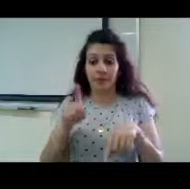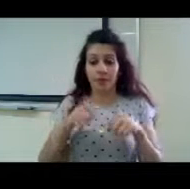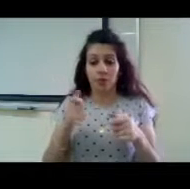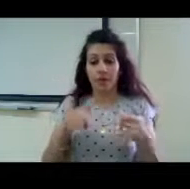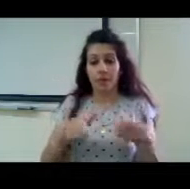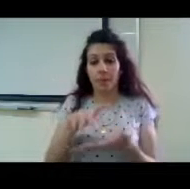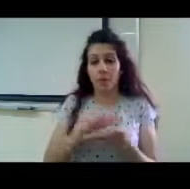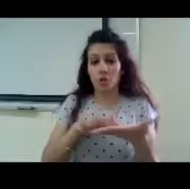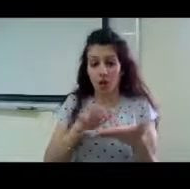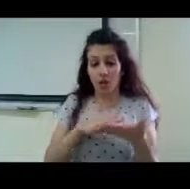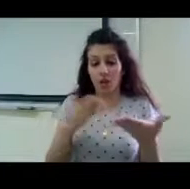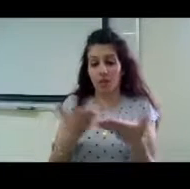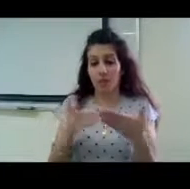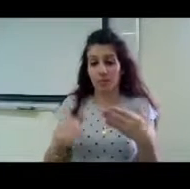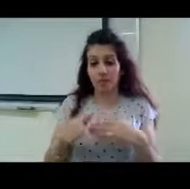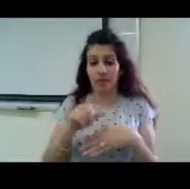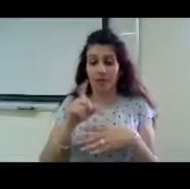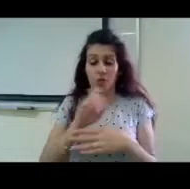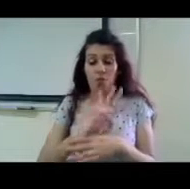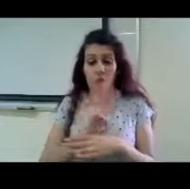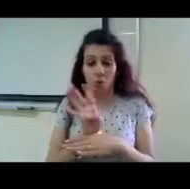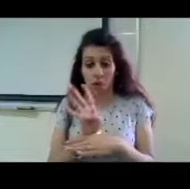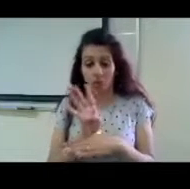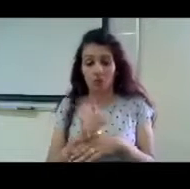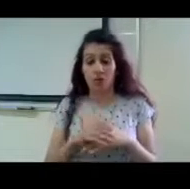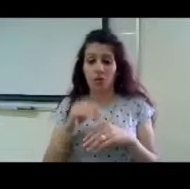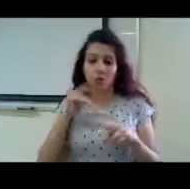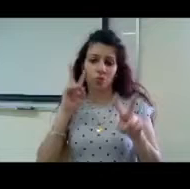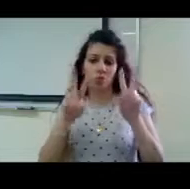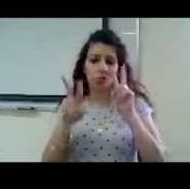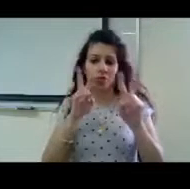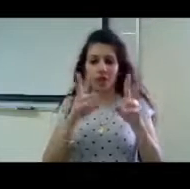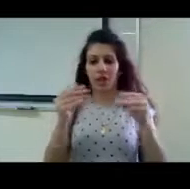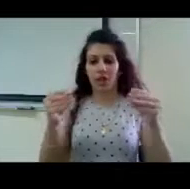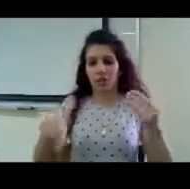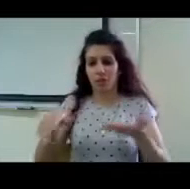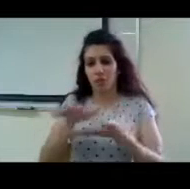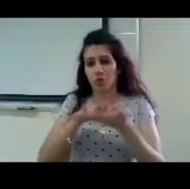we've taken advantage of the huge wealth of open educational resources that is